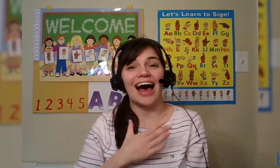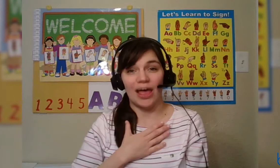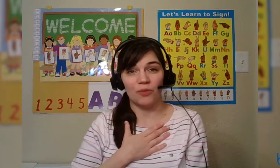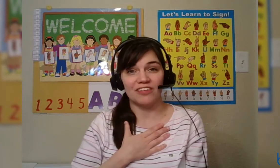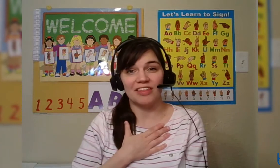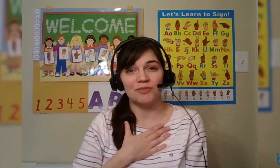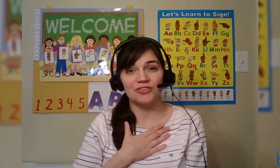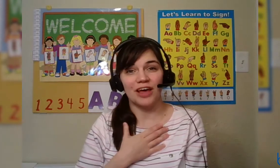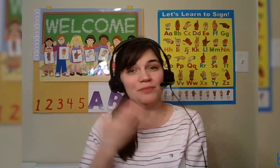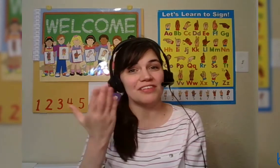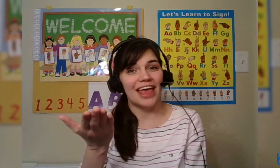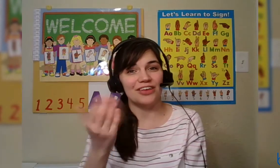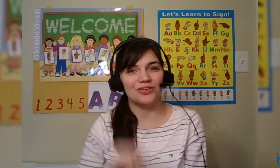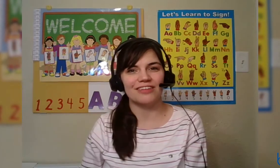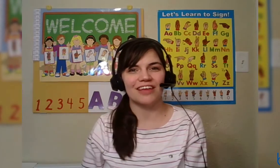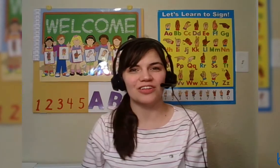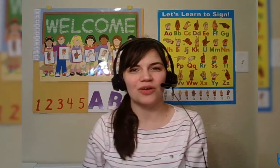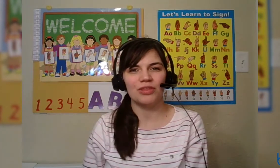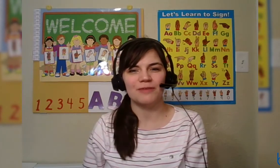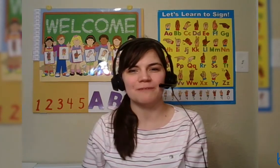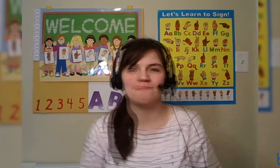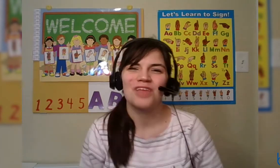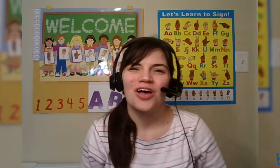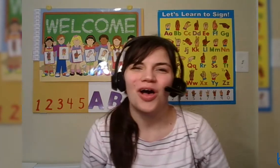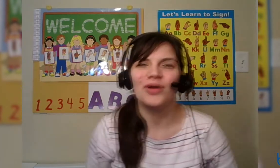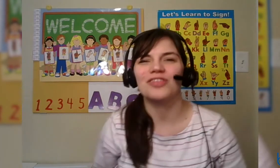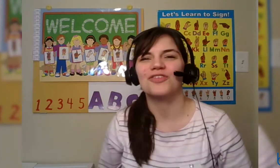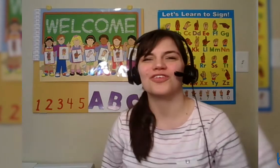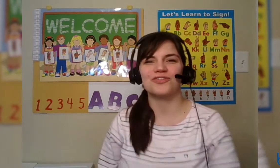will sign them two times and you can sign along with me all right the first